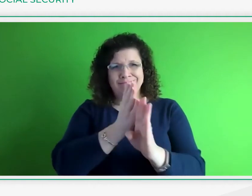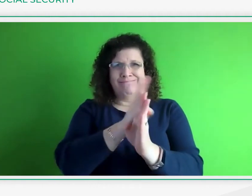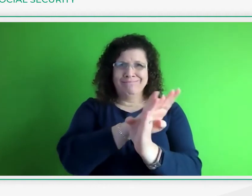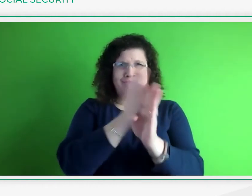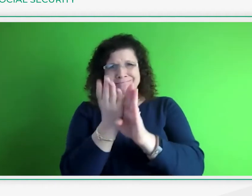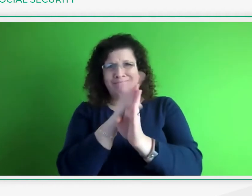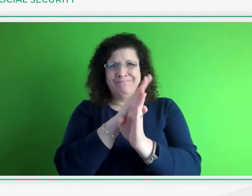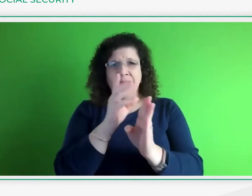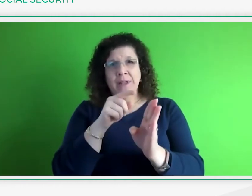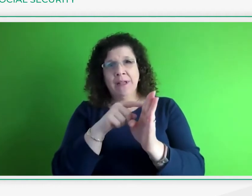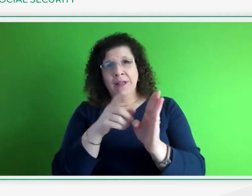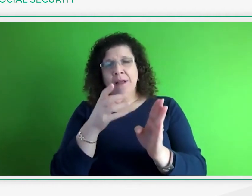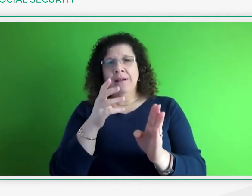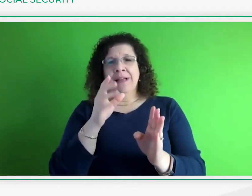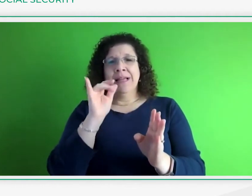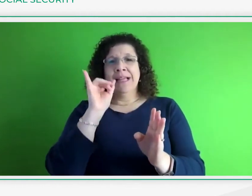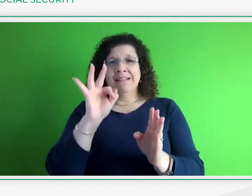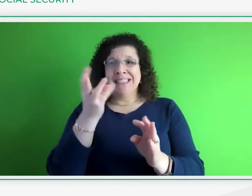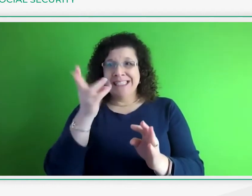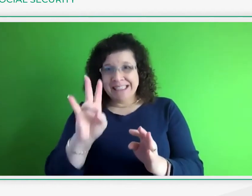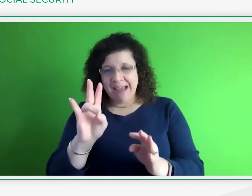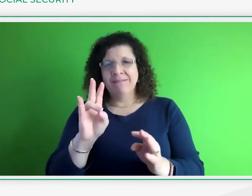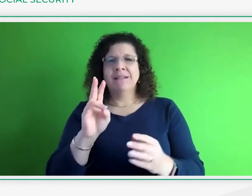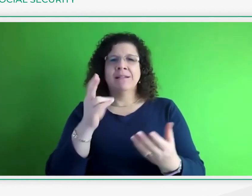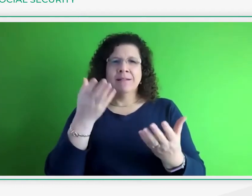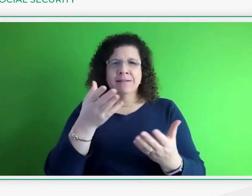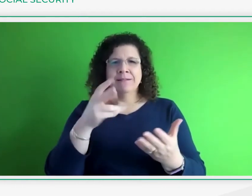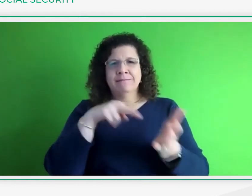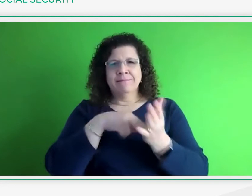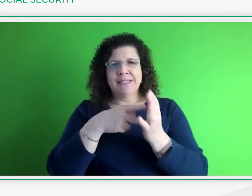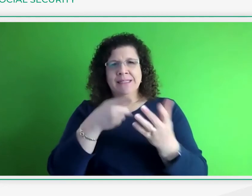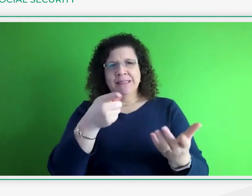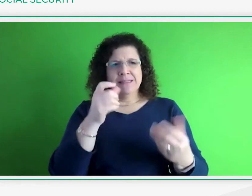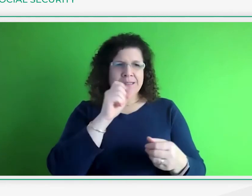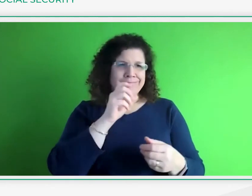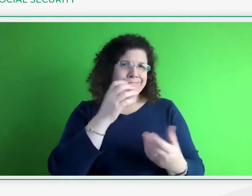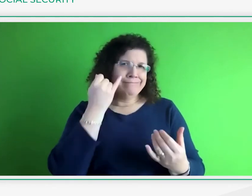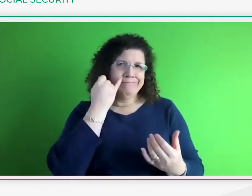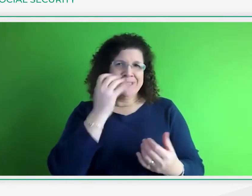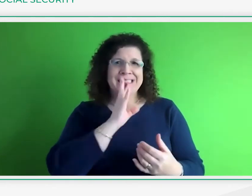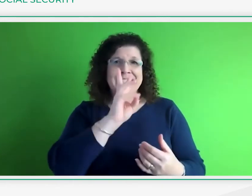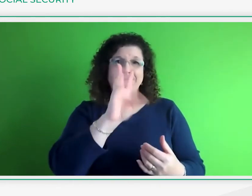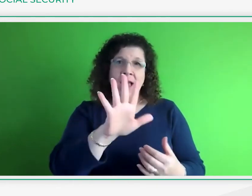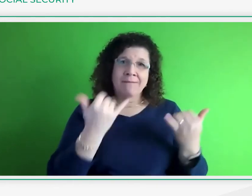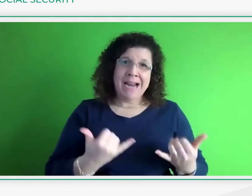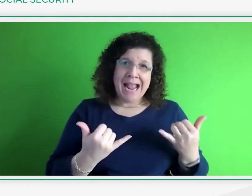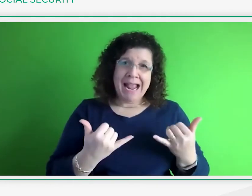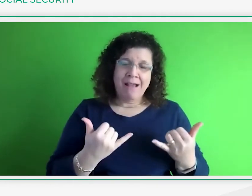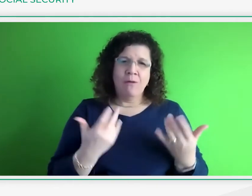Between those ages. If you're on the cusp, then it might be 67 as your full retirement age.